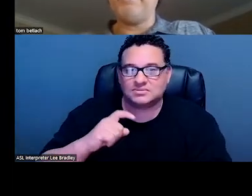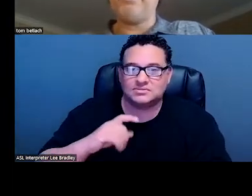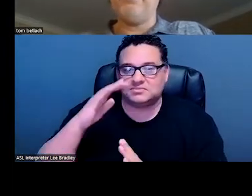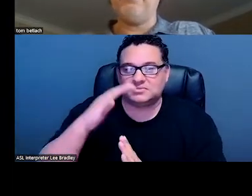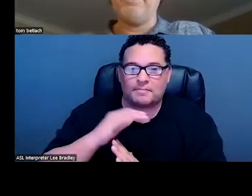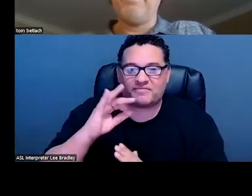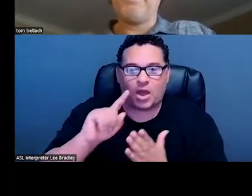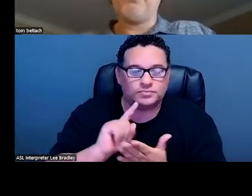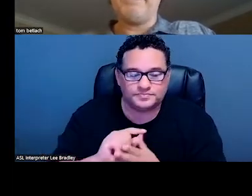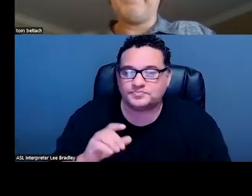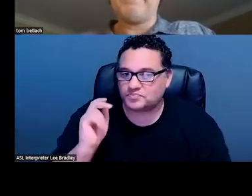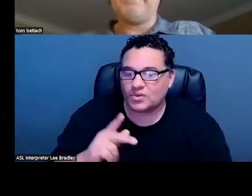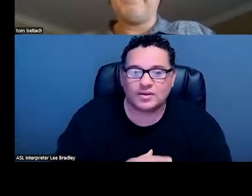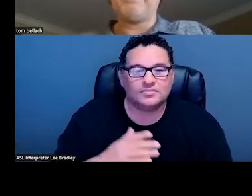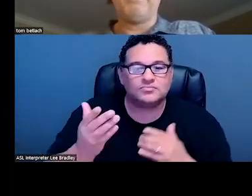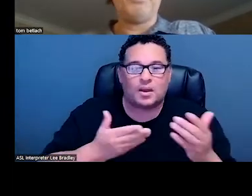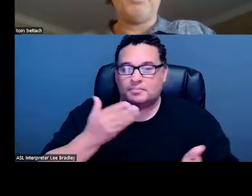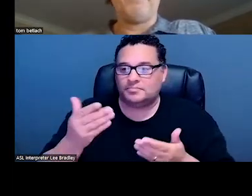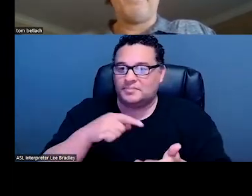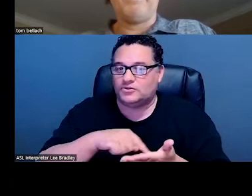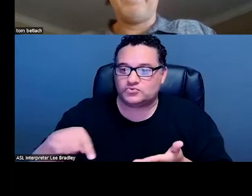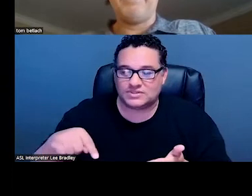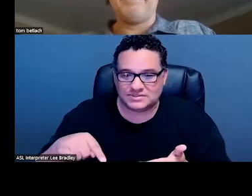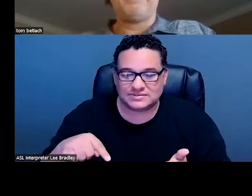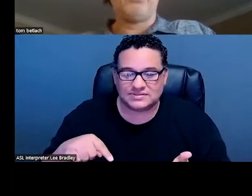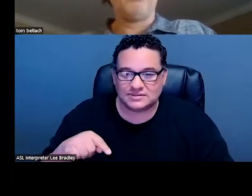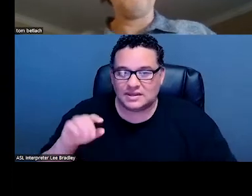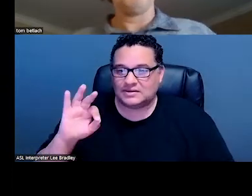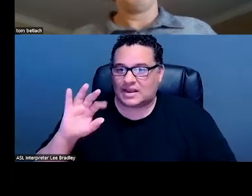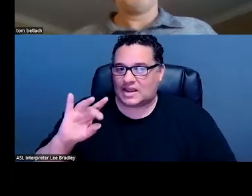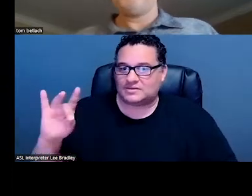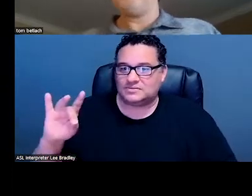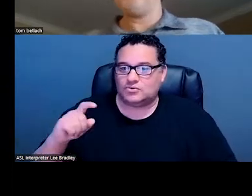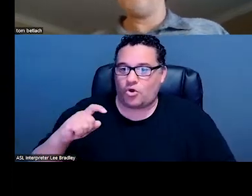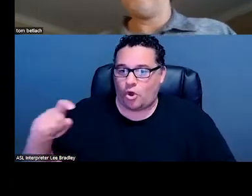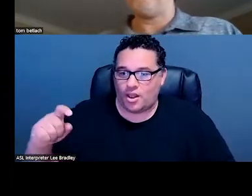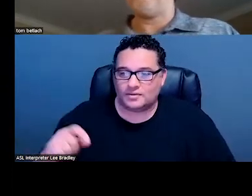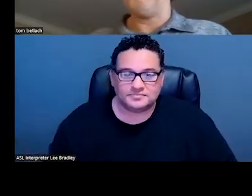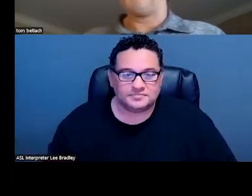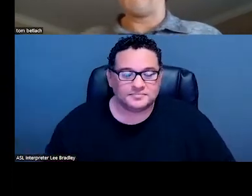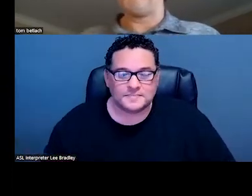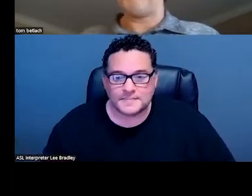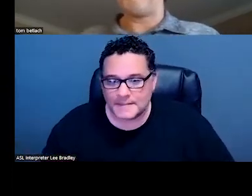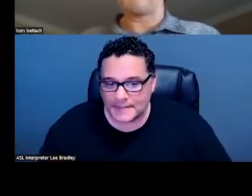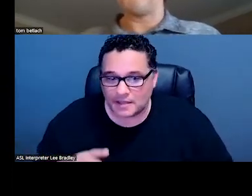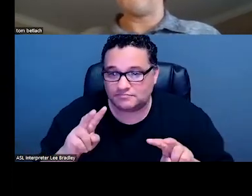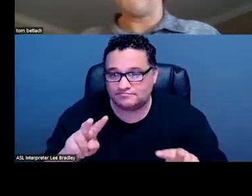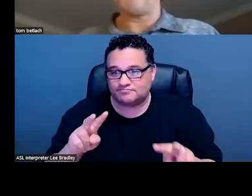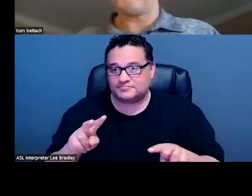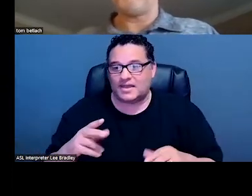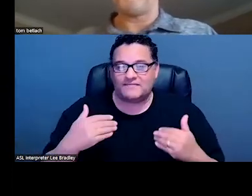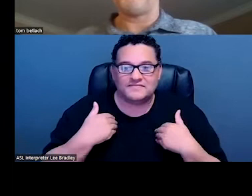TO THIS WEEK'S INSTALLATION OF THE 988 CALL. AND, WE LOOK FORWARD TO HAVING EXCITING CONVERSATIONS